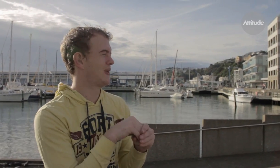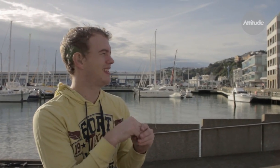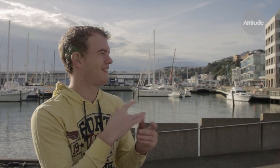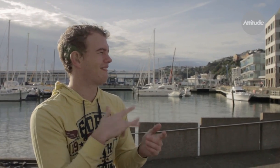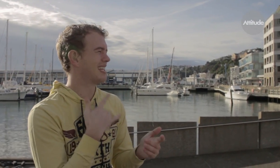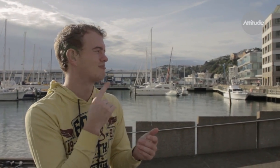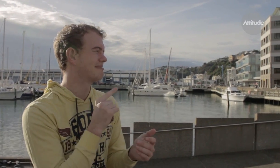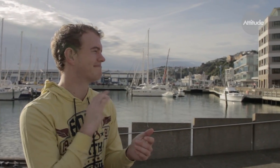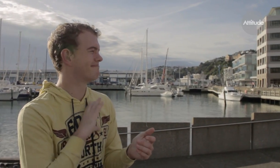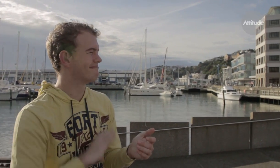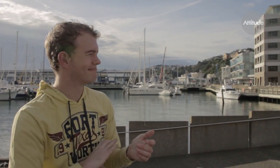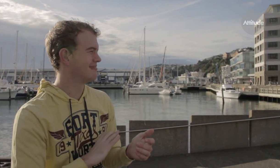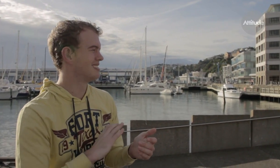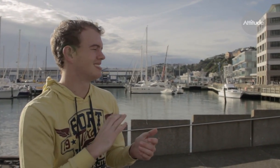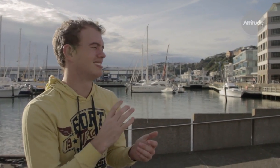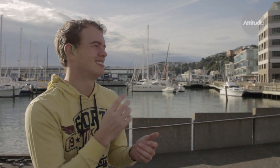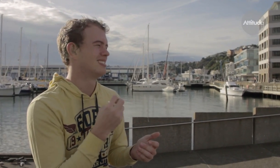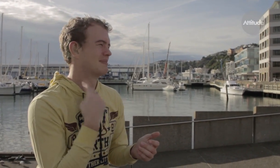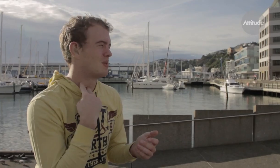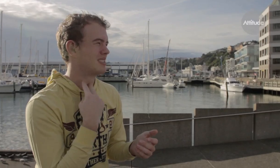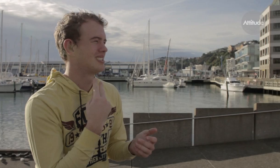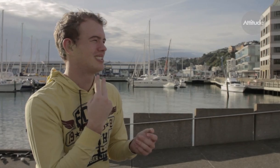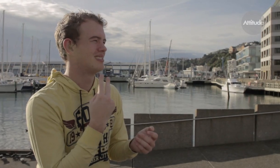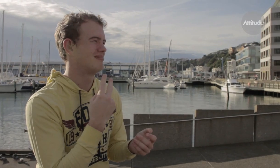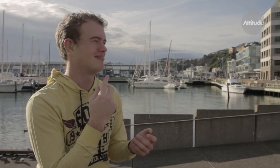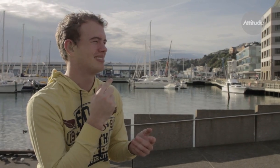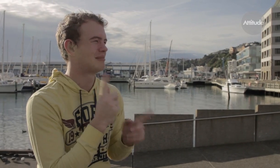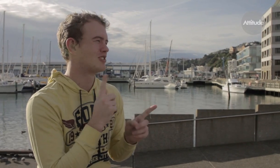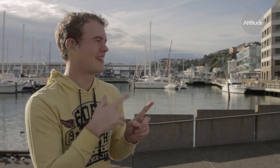When I’m not included it makes me feel a bit down and a bit disappointed and sad…Because